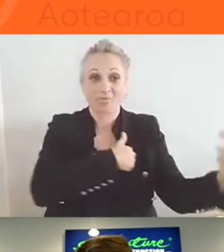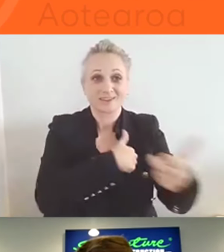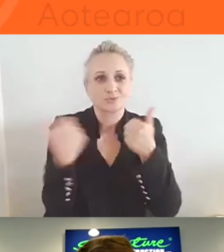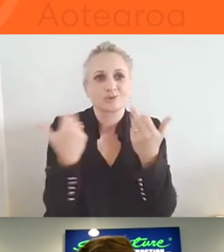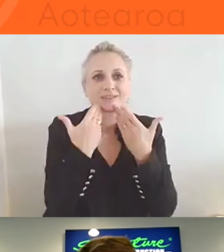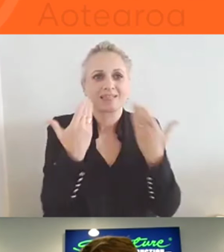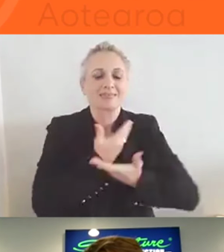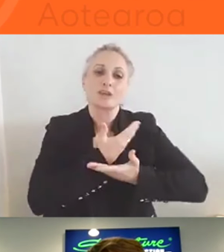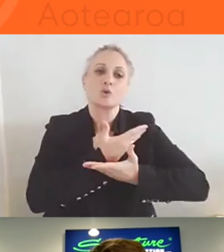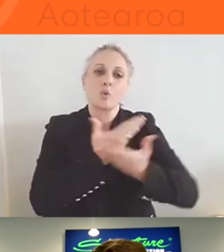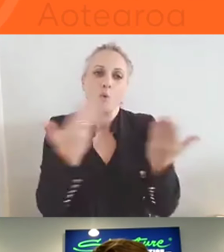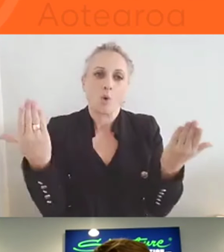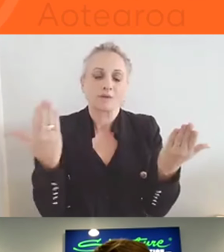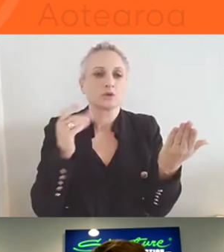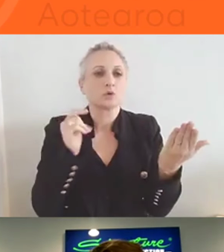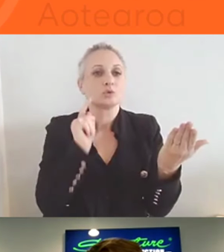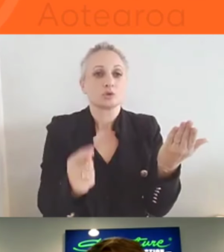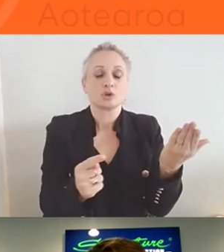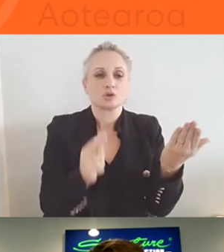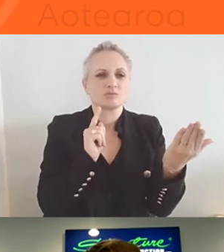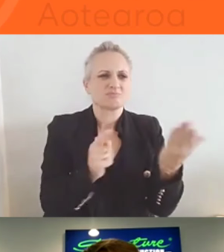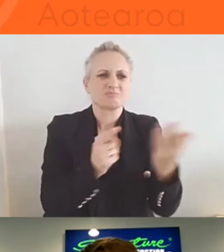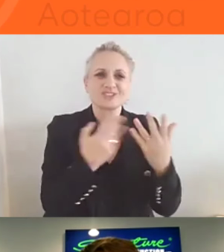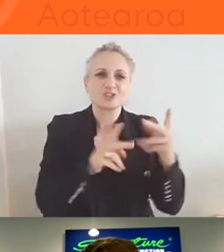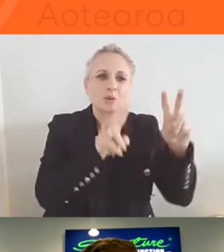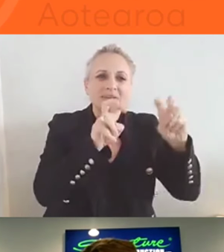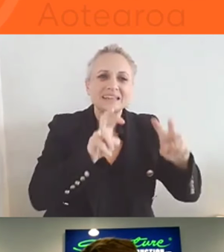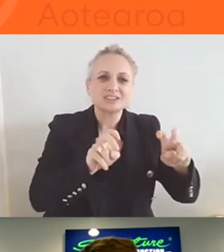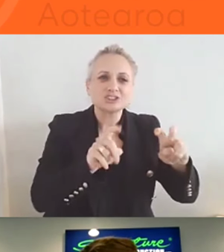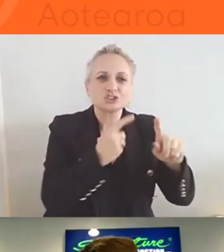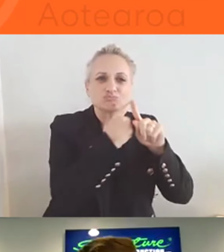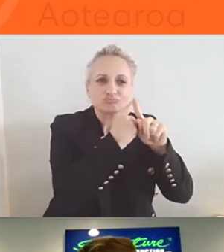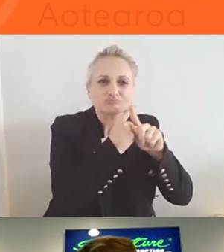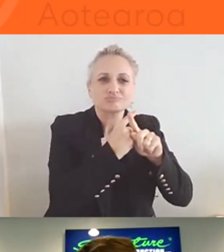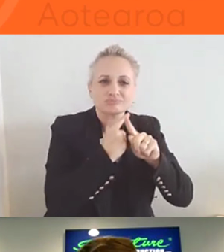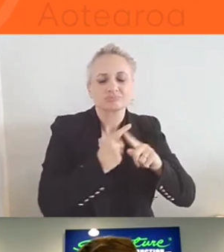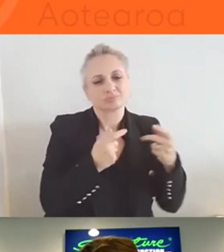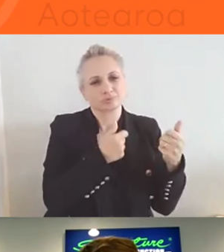to educate our clients. There's a challenge in terms of accessibility